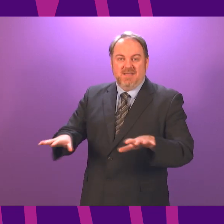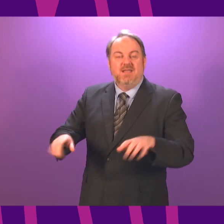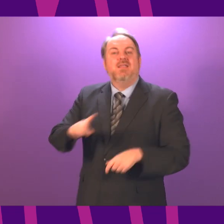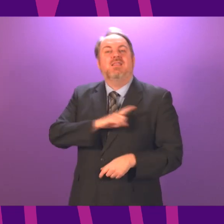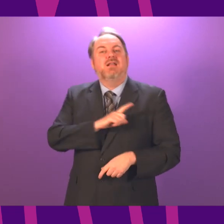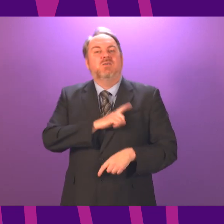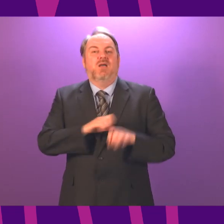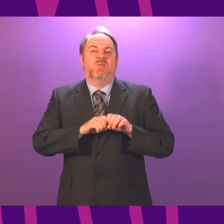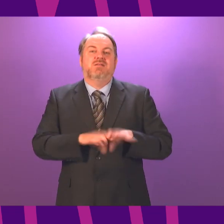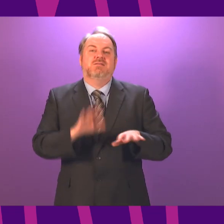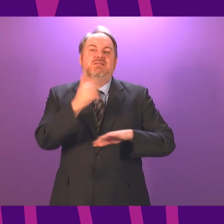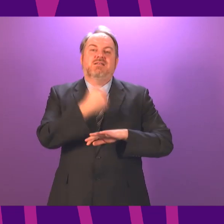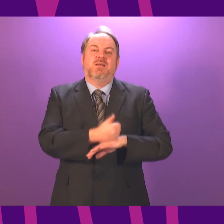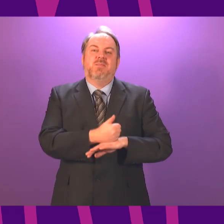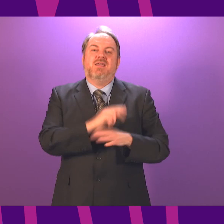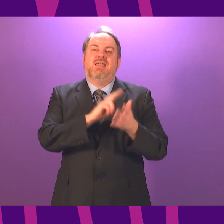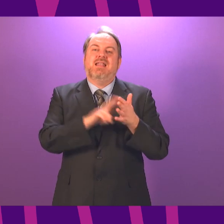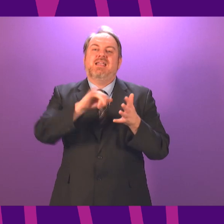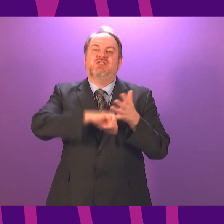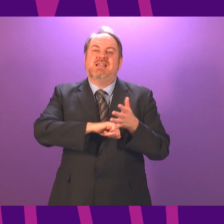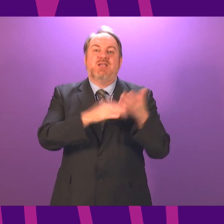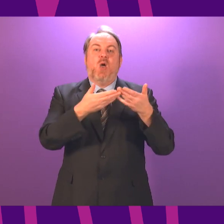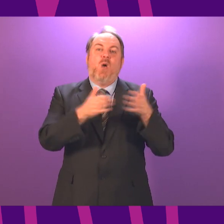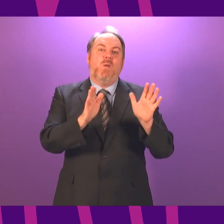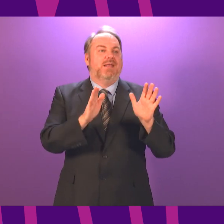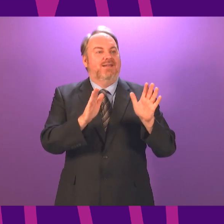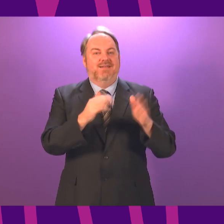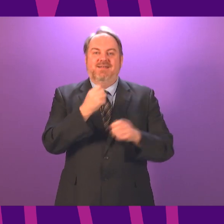NHS is open campaign, which people might recall having seen in various formats.